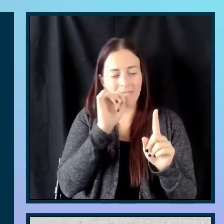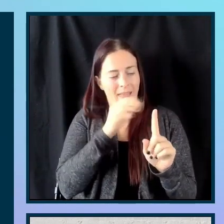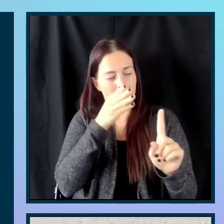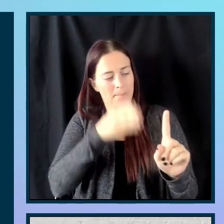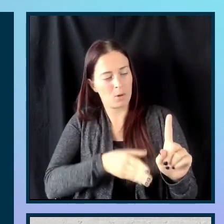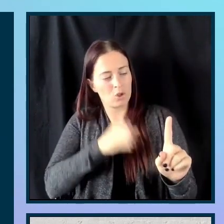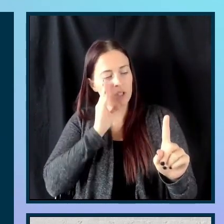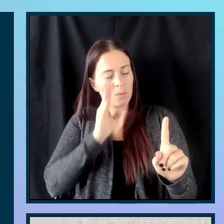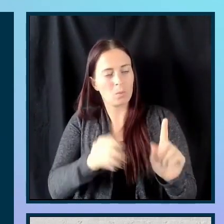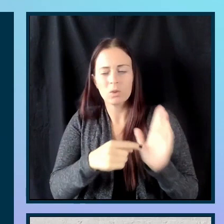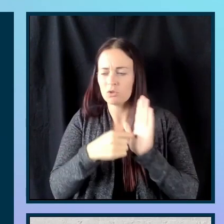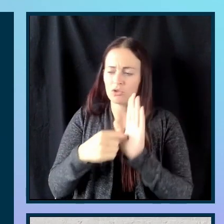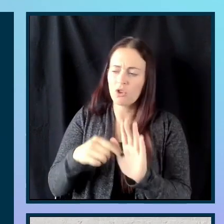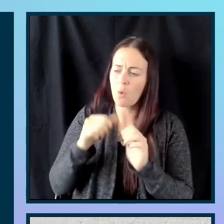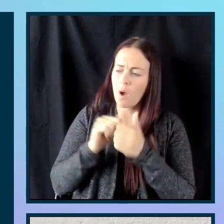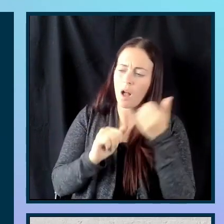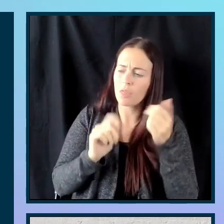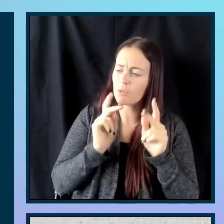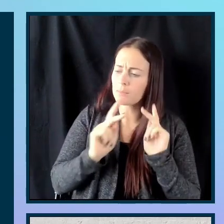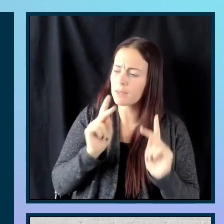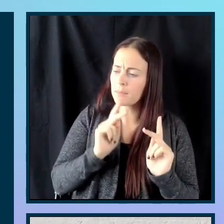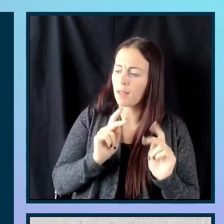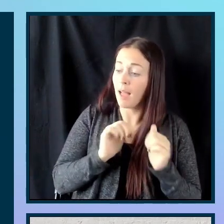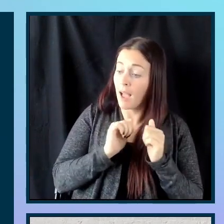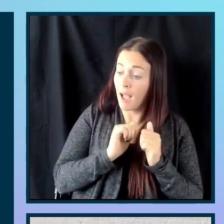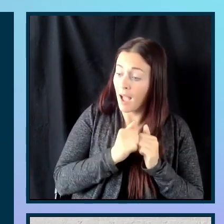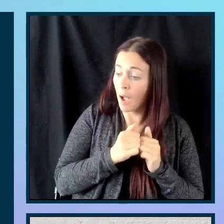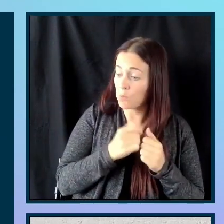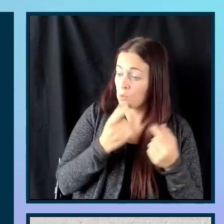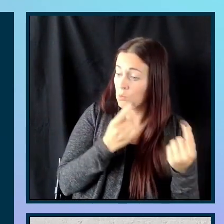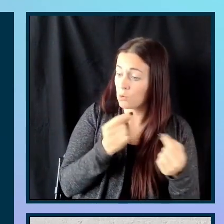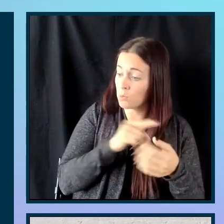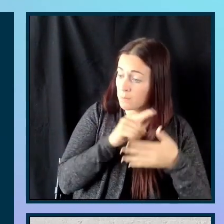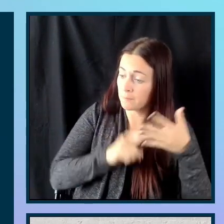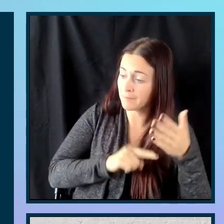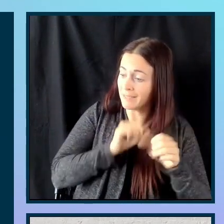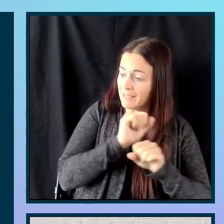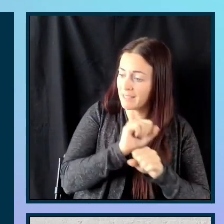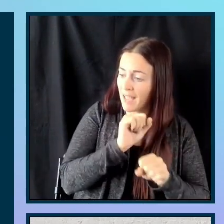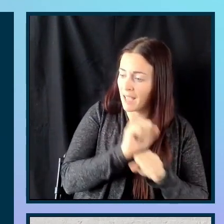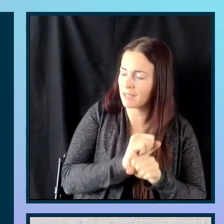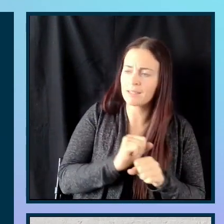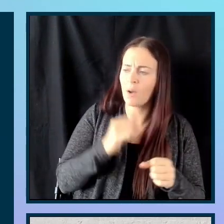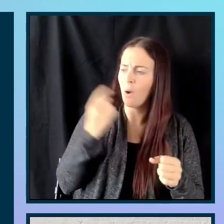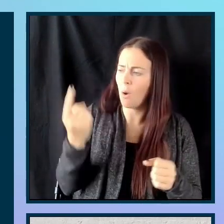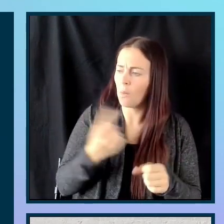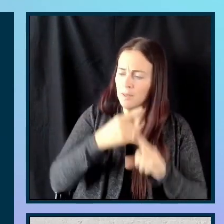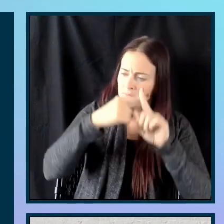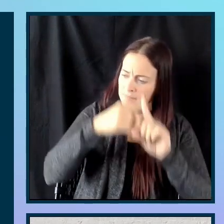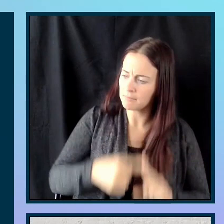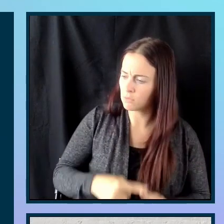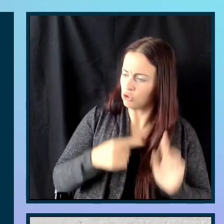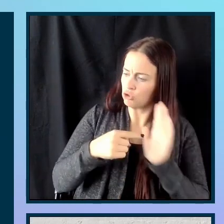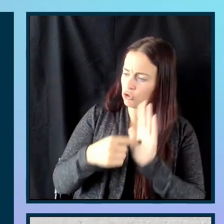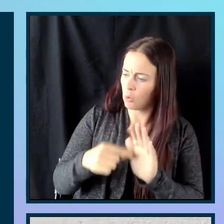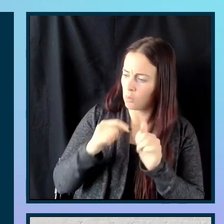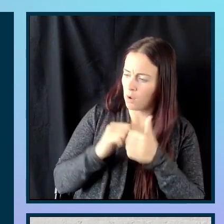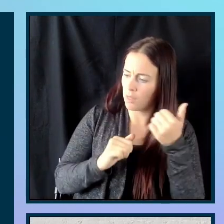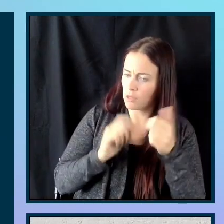how to do it and how easy it is to get it done. They generate energy and engagement signaling to others. Something is happening here